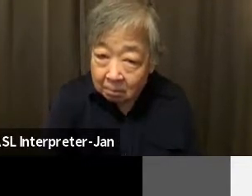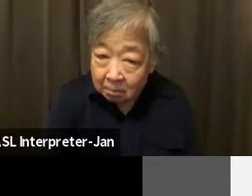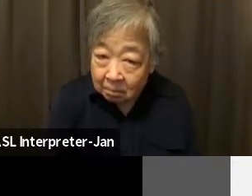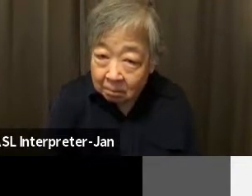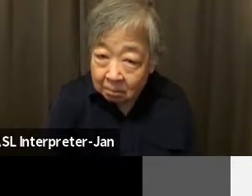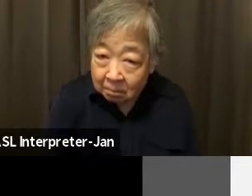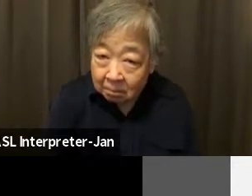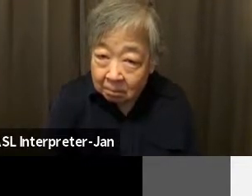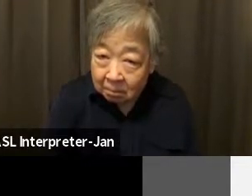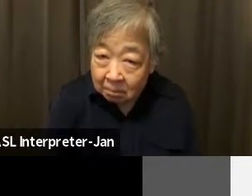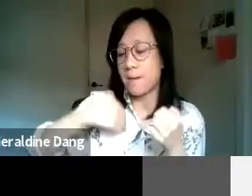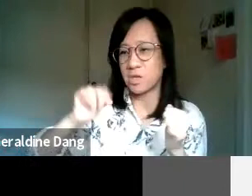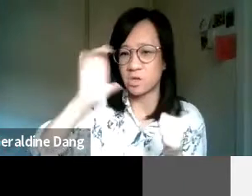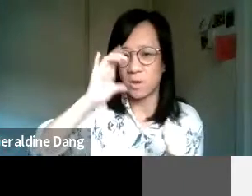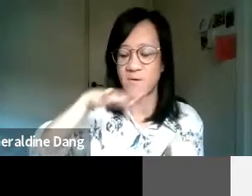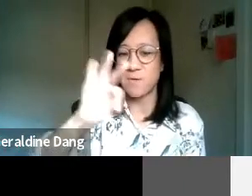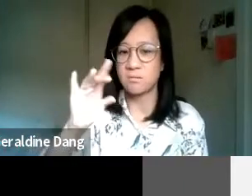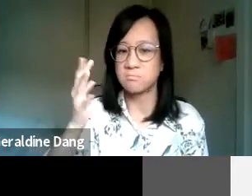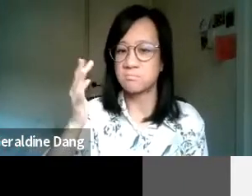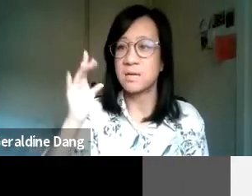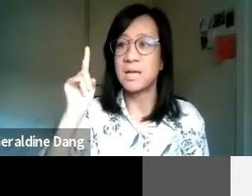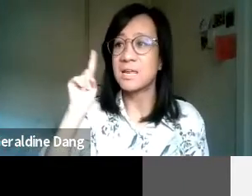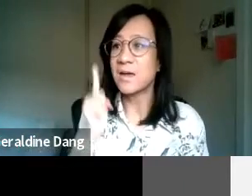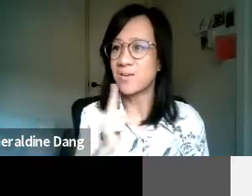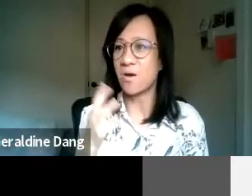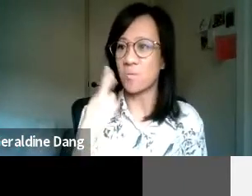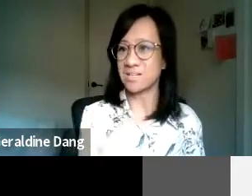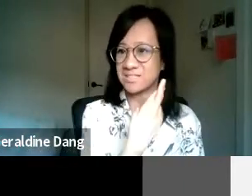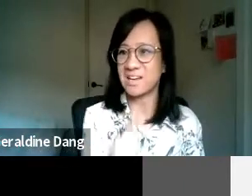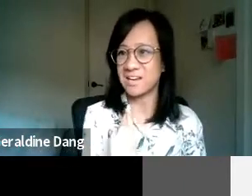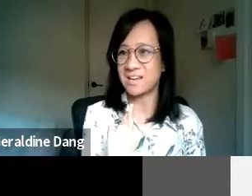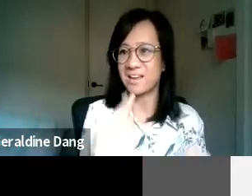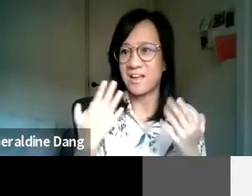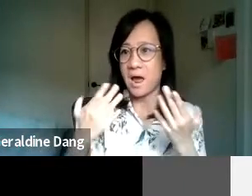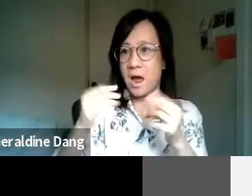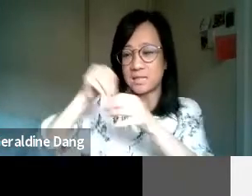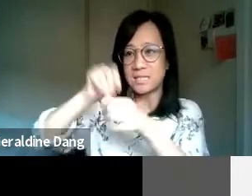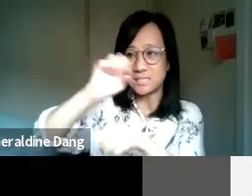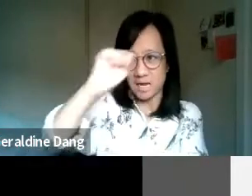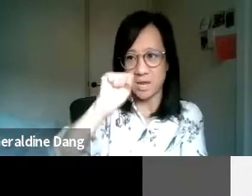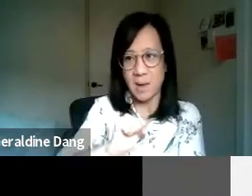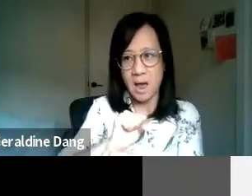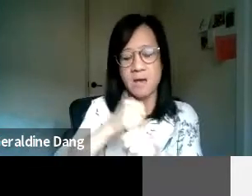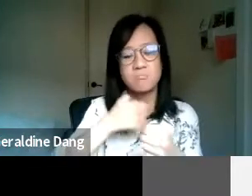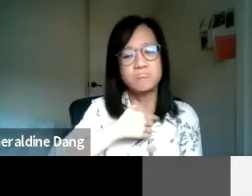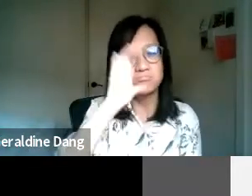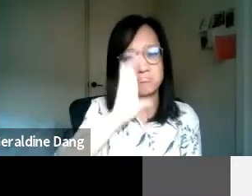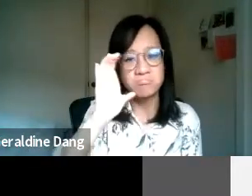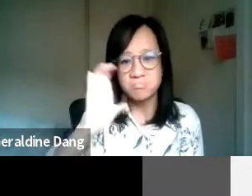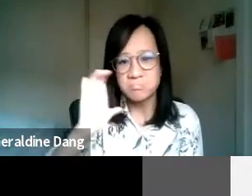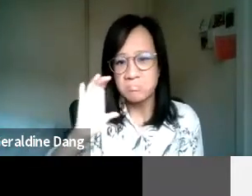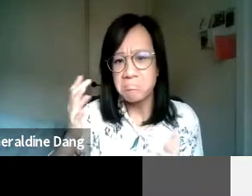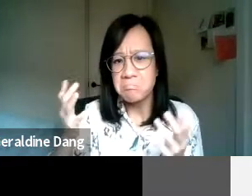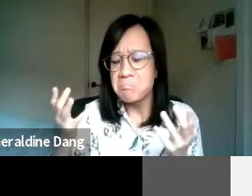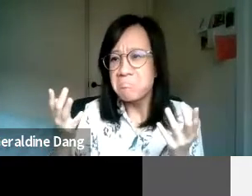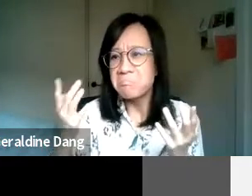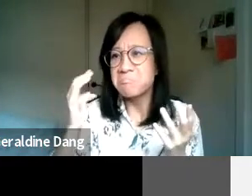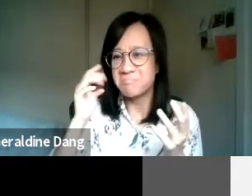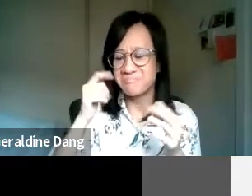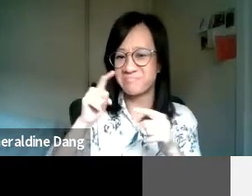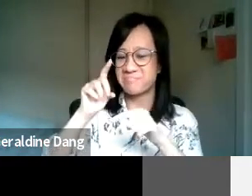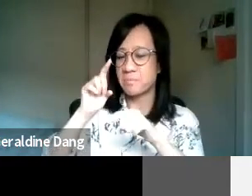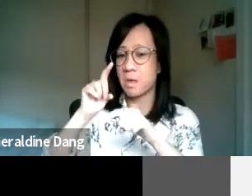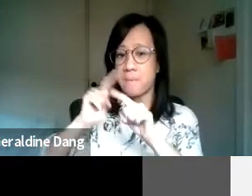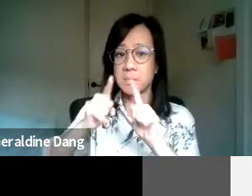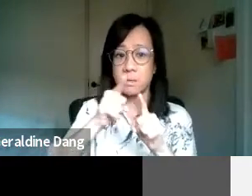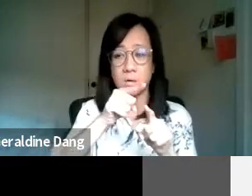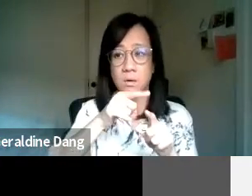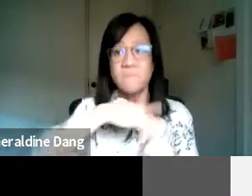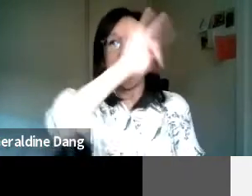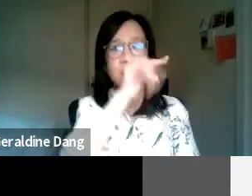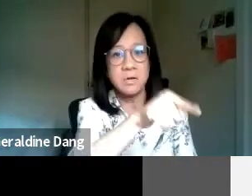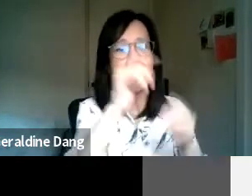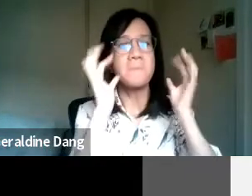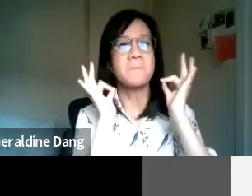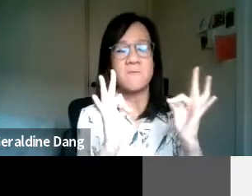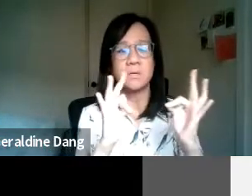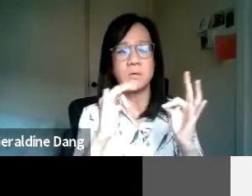I was doing research and I was looking for deaf restaurants, and deaf employees, and